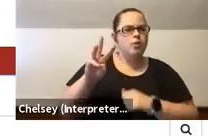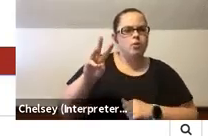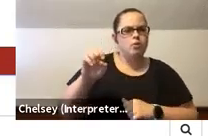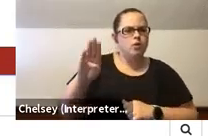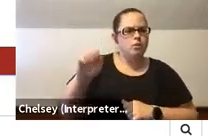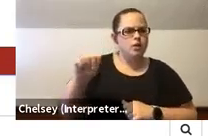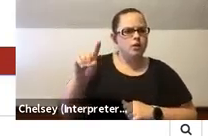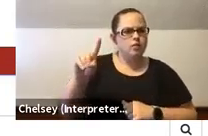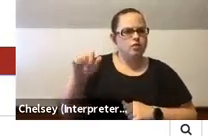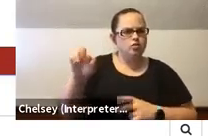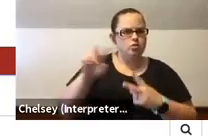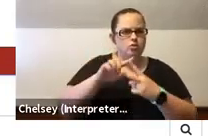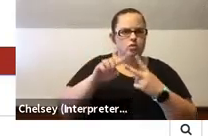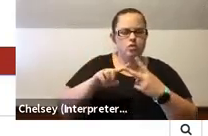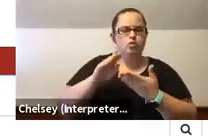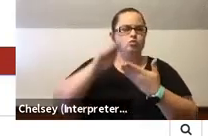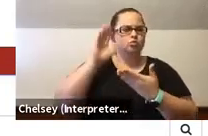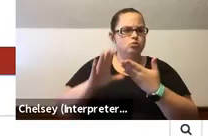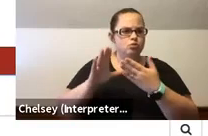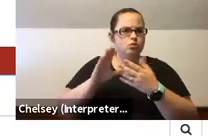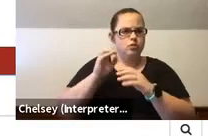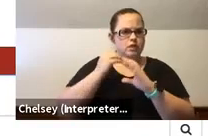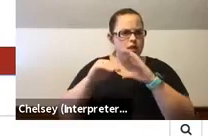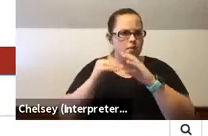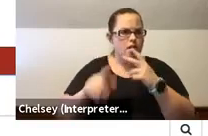Sage Talbot: I've added the AIM icon to my favorites.